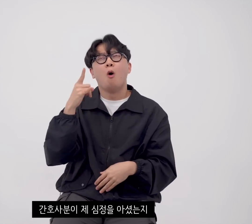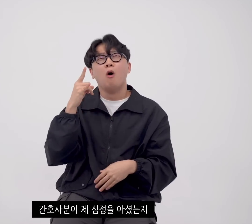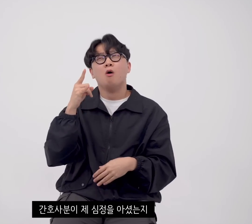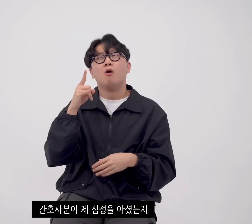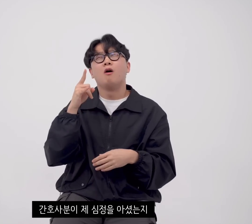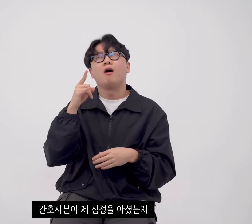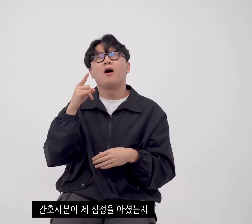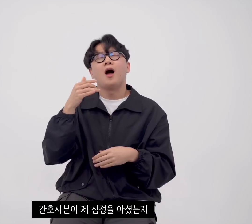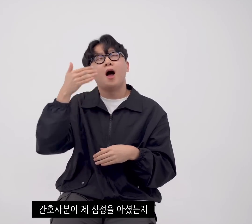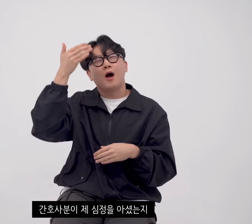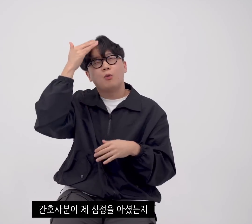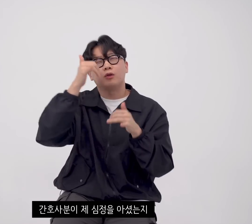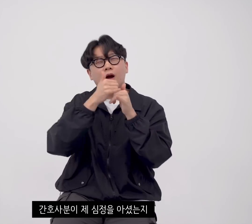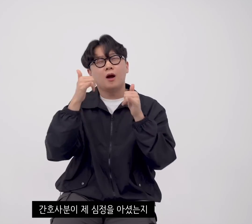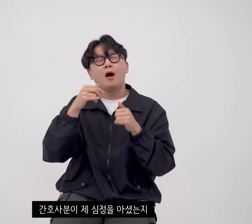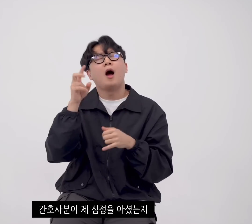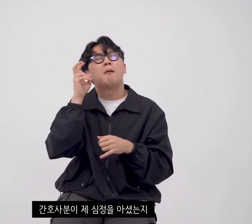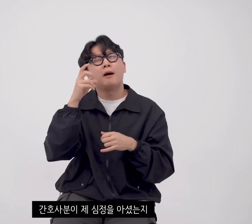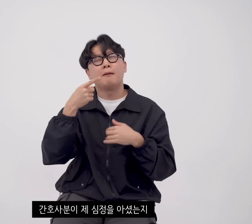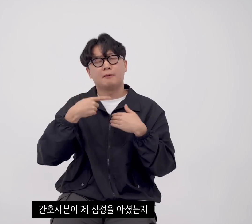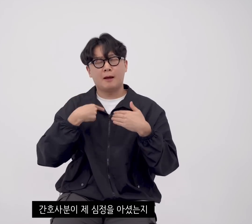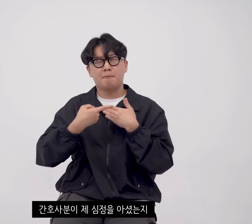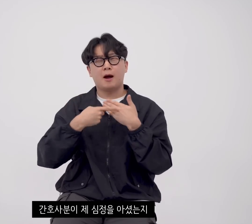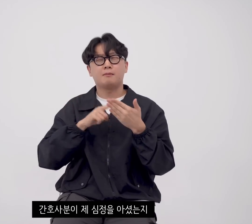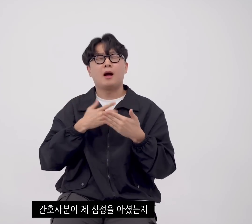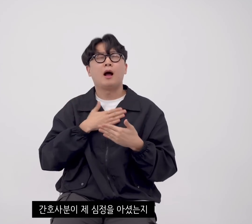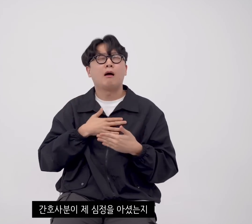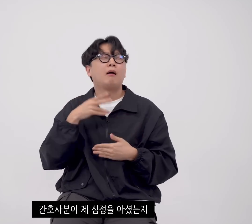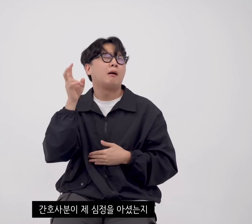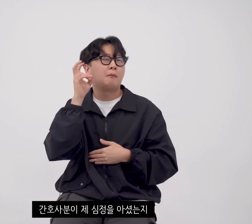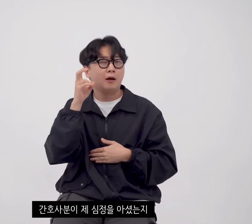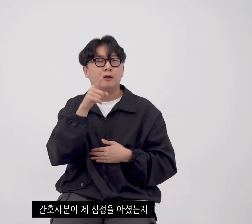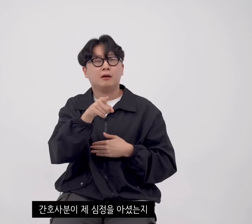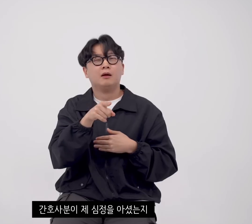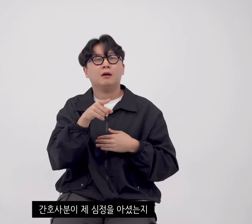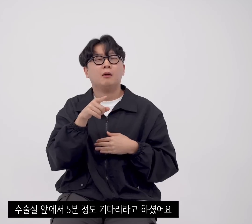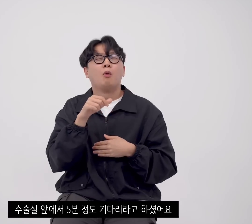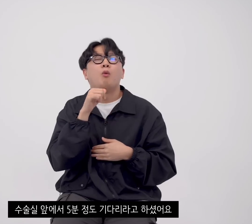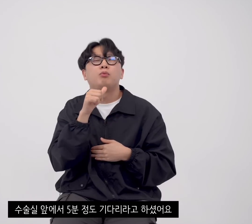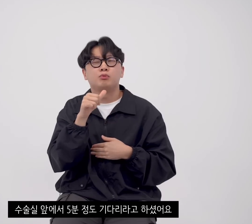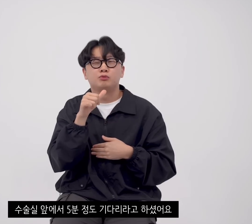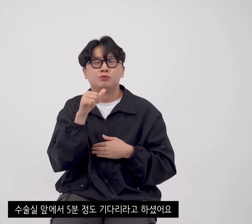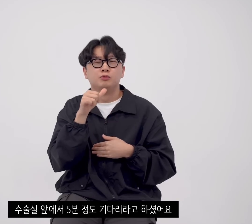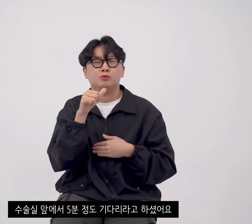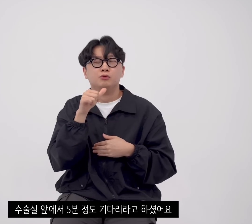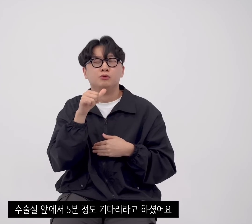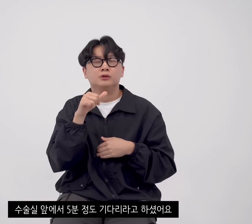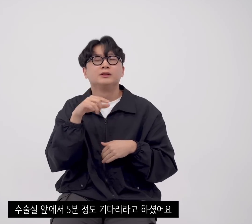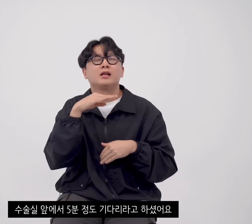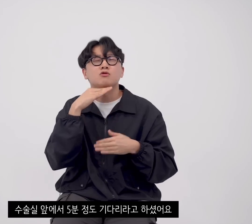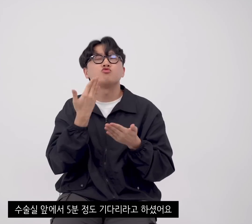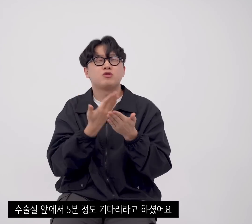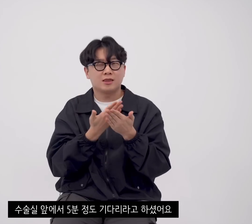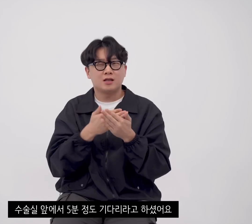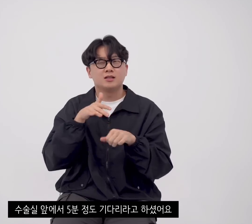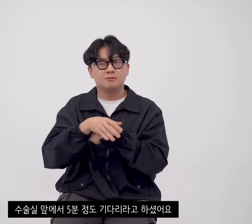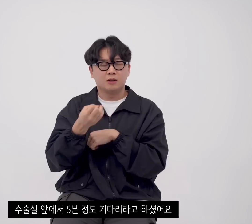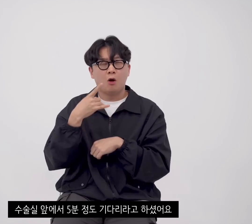the nurse seemed to know how I felt and told me to wait in front of the operating room for about 5 minutes.